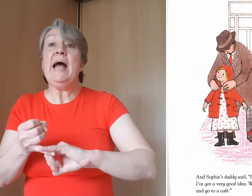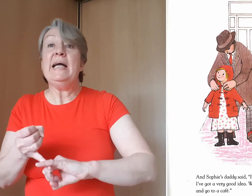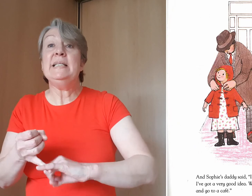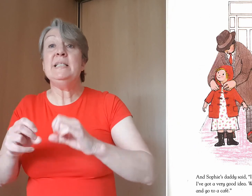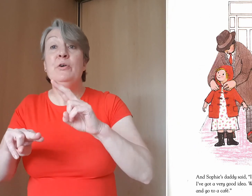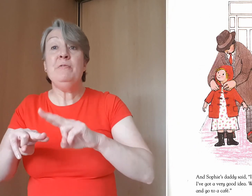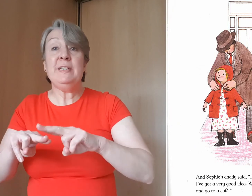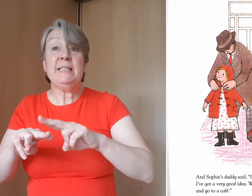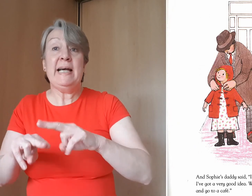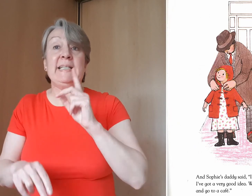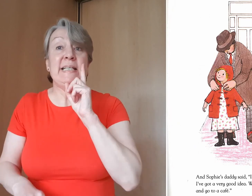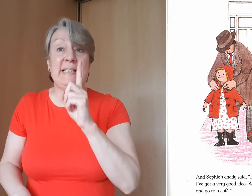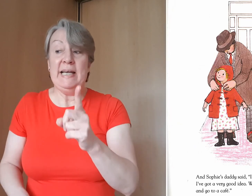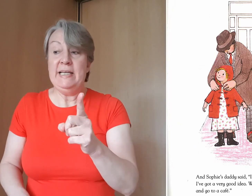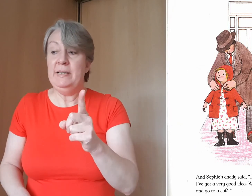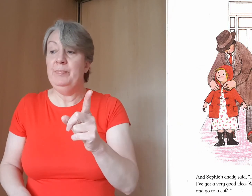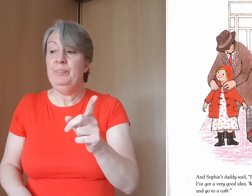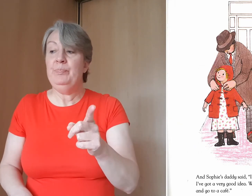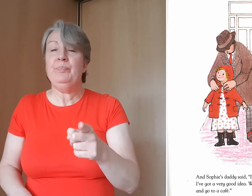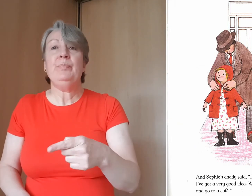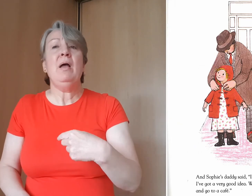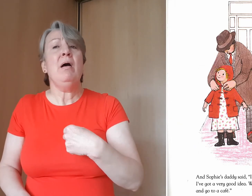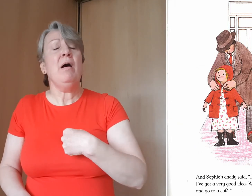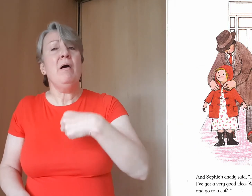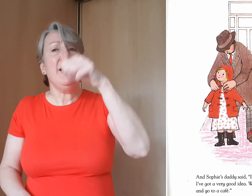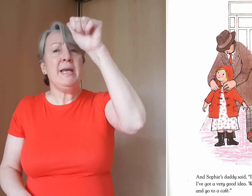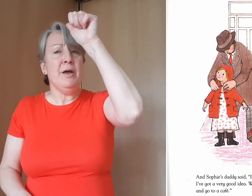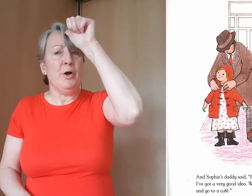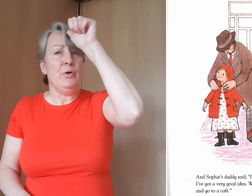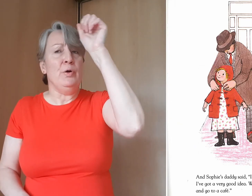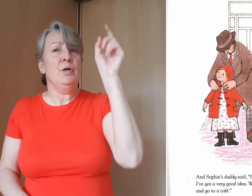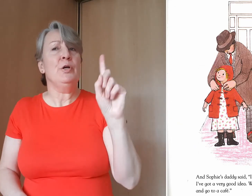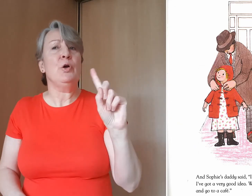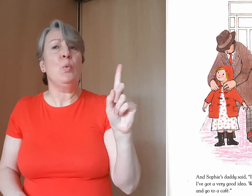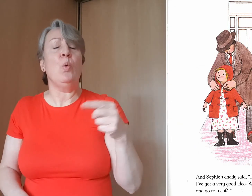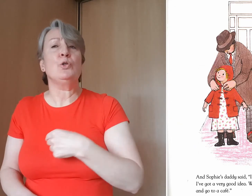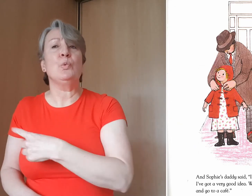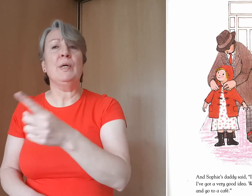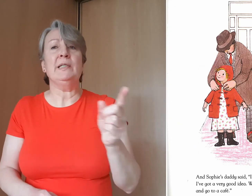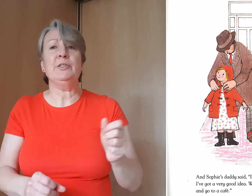and Sophie's daddy said "I know what we'll do.